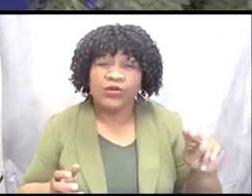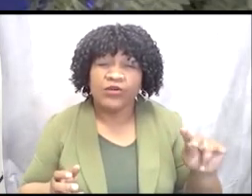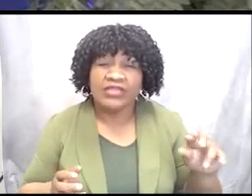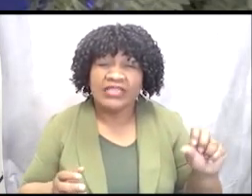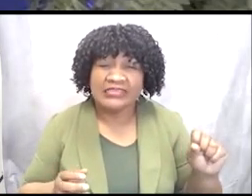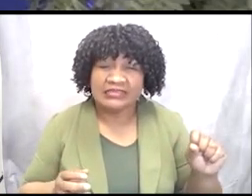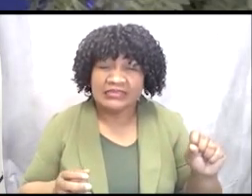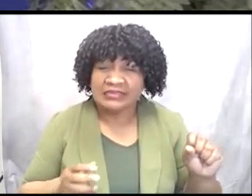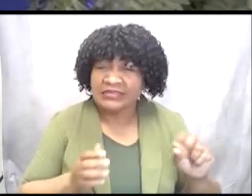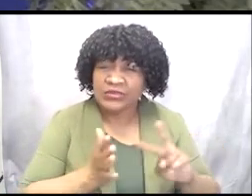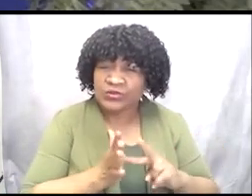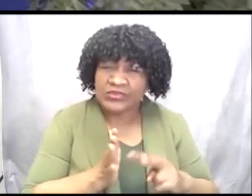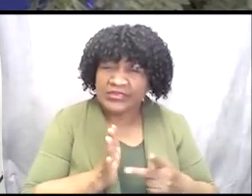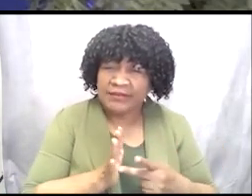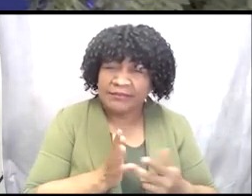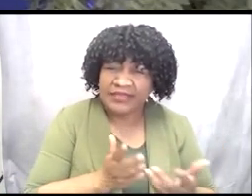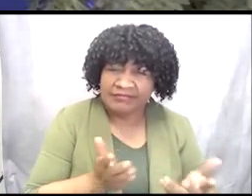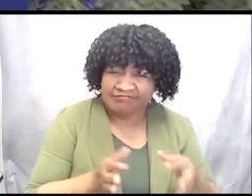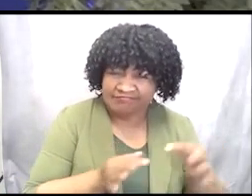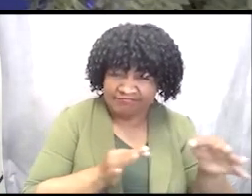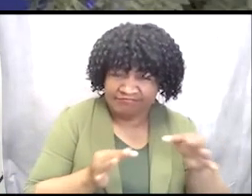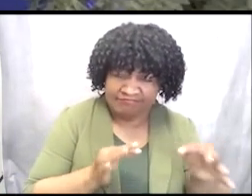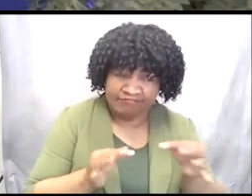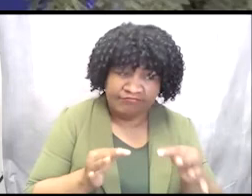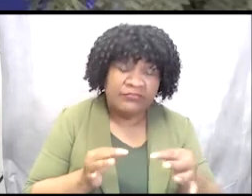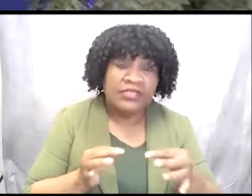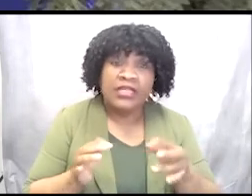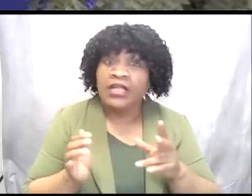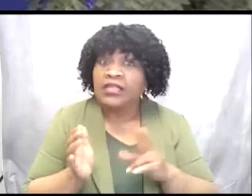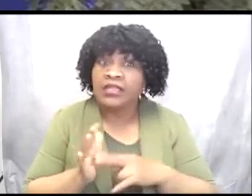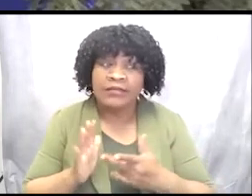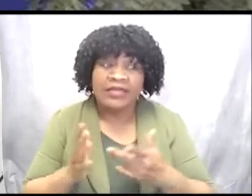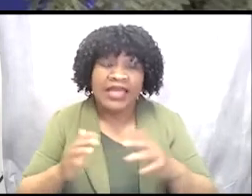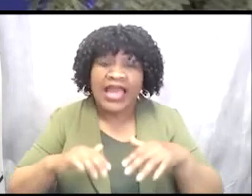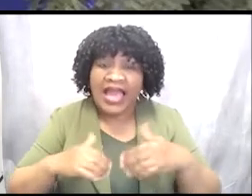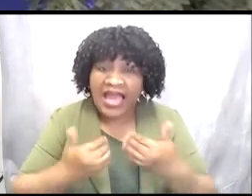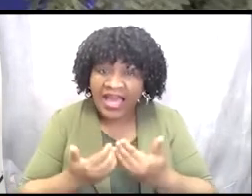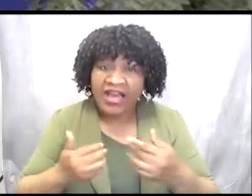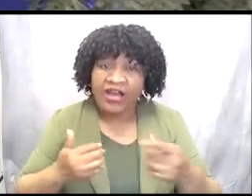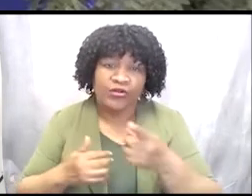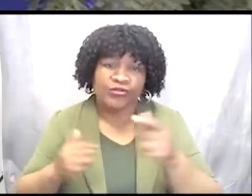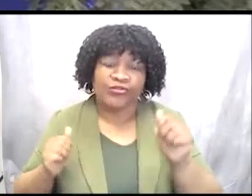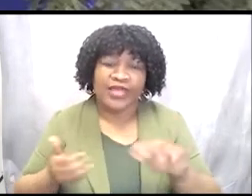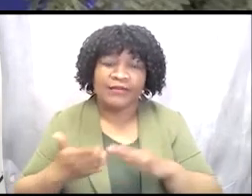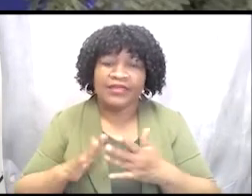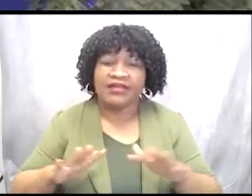And what mindfulness really means is, how to be still,